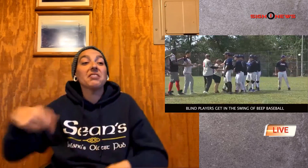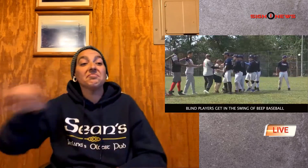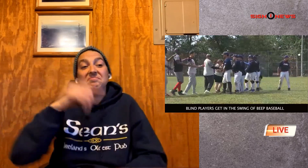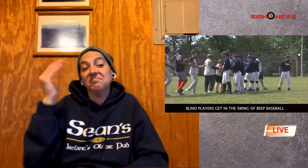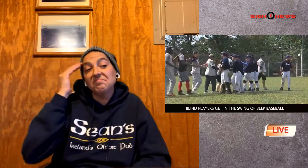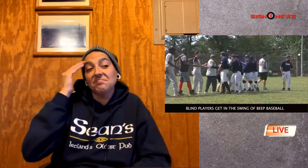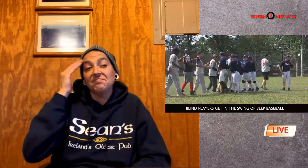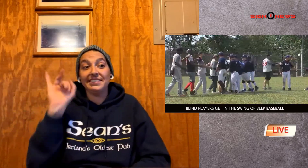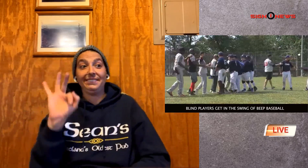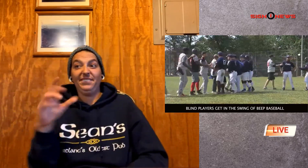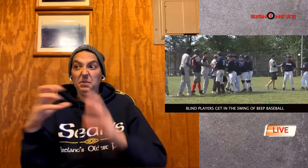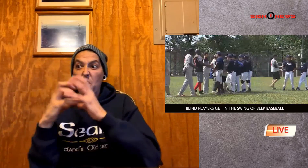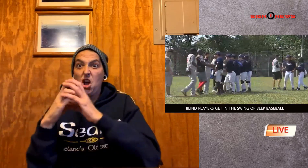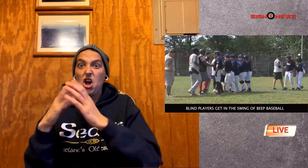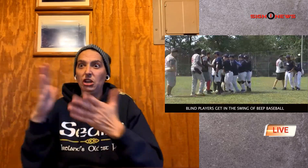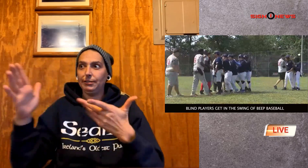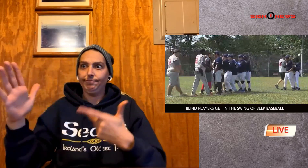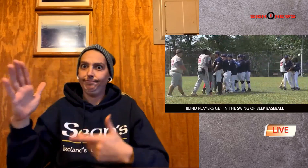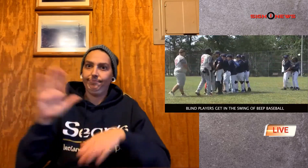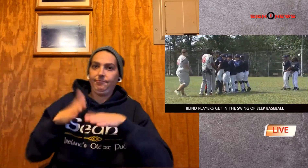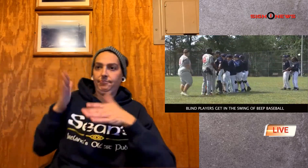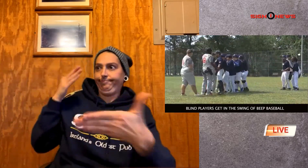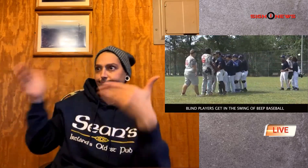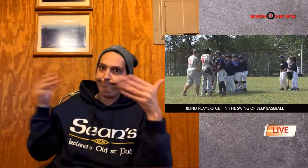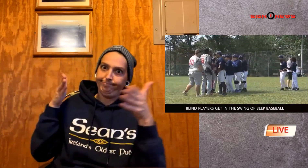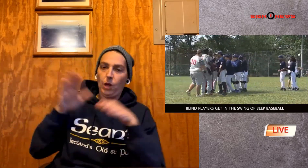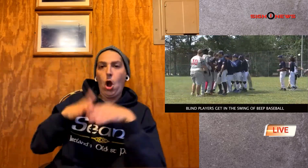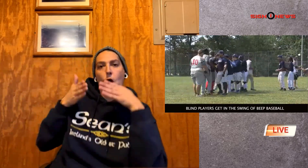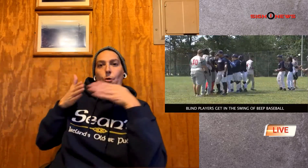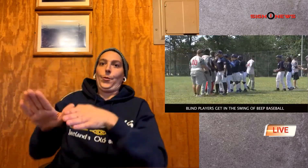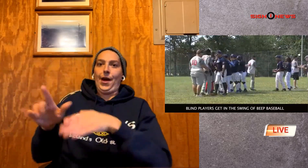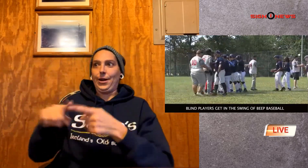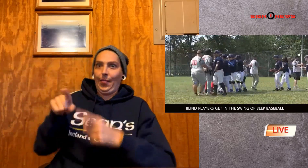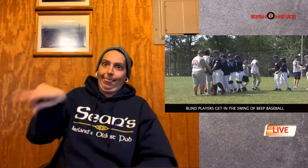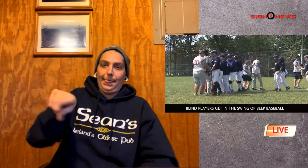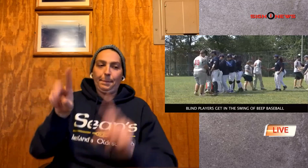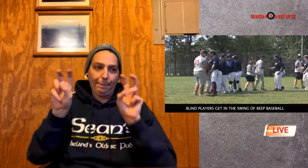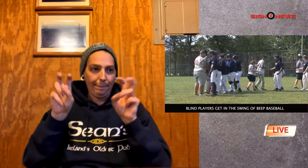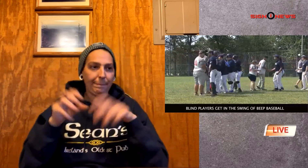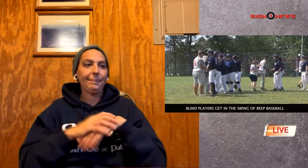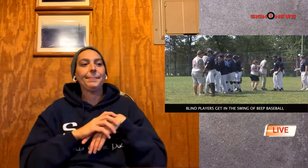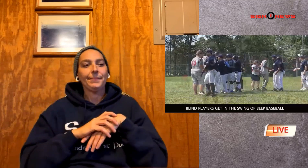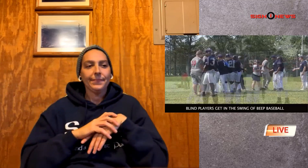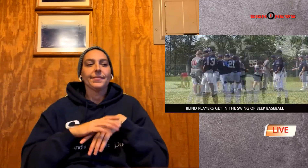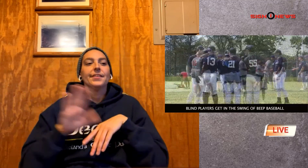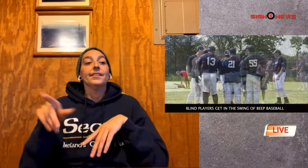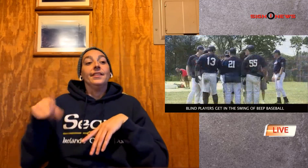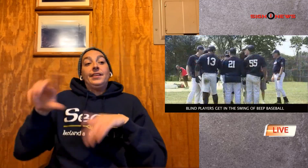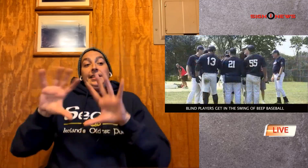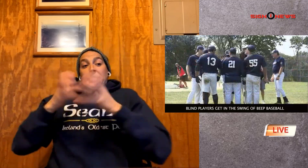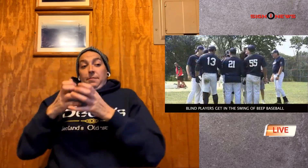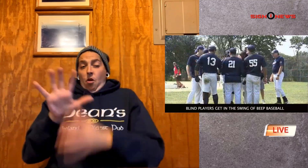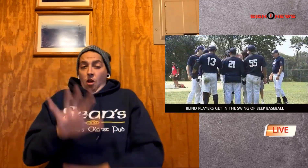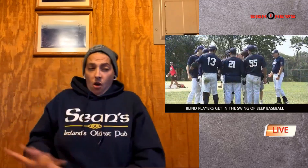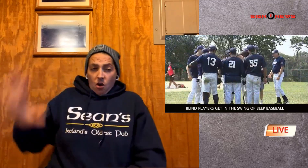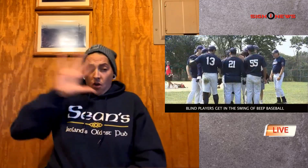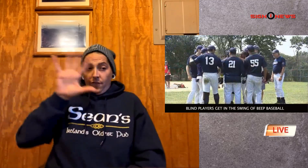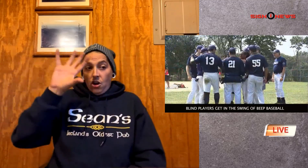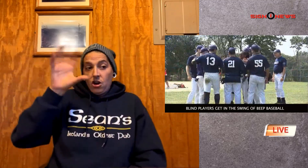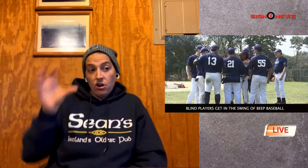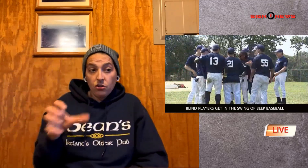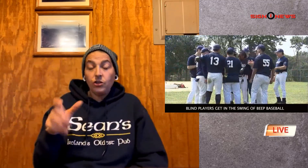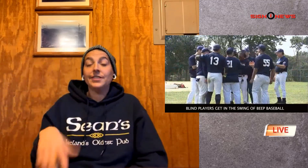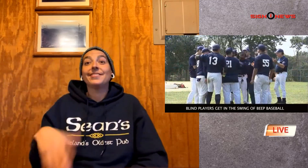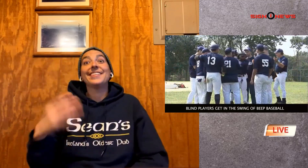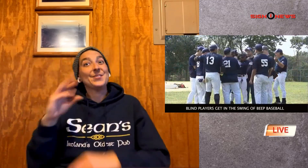ball is coming their way there are teams all over the country and the